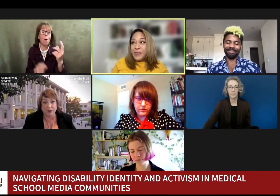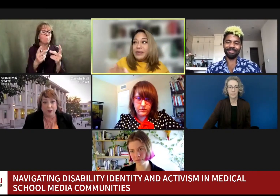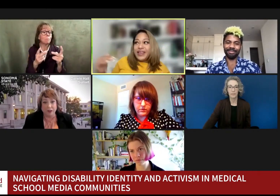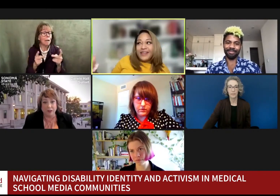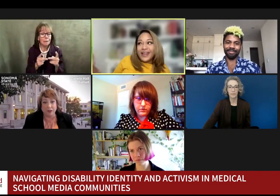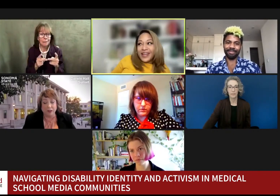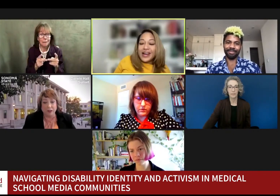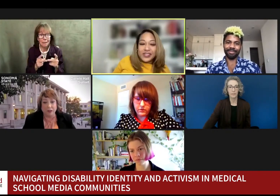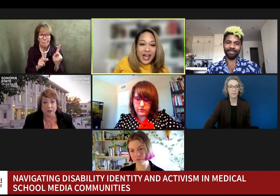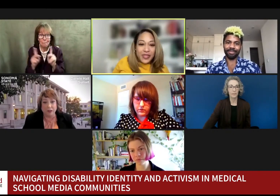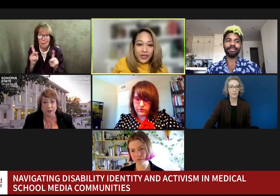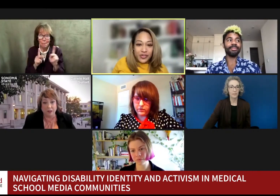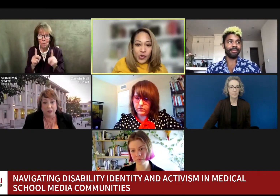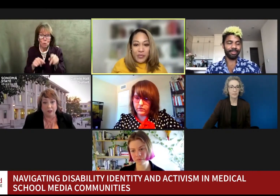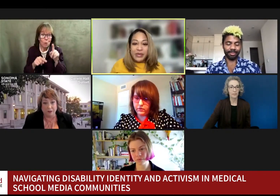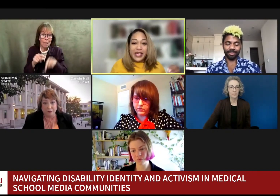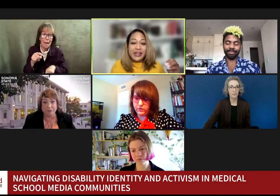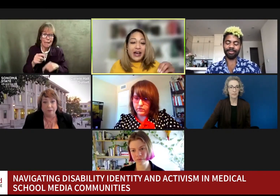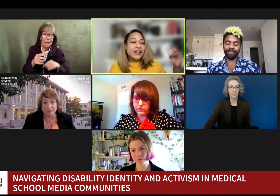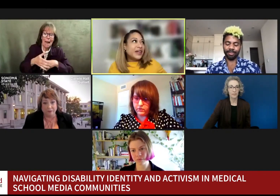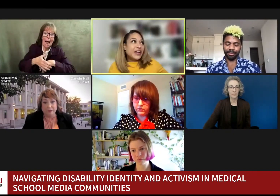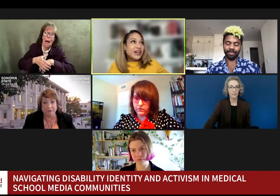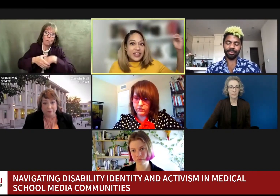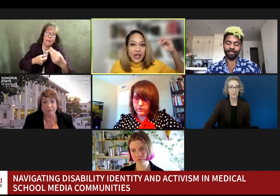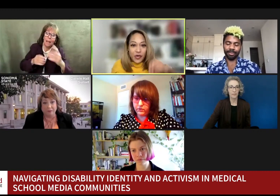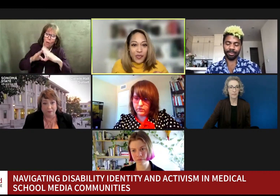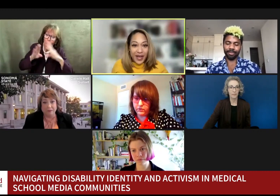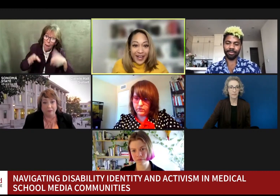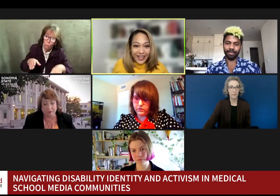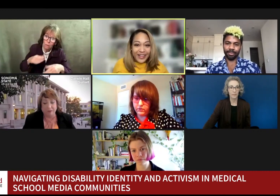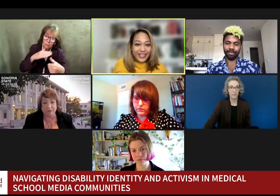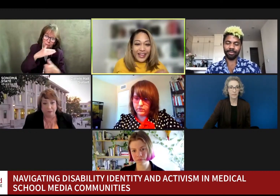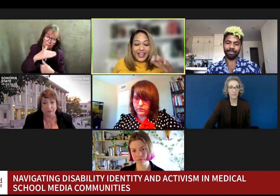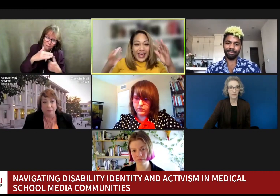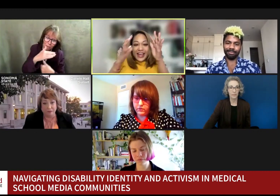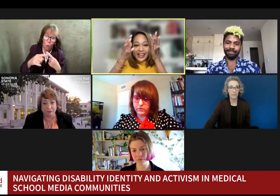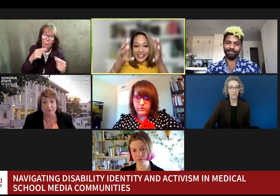cannot get outside their door, maybe cannot get outside their bed, they cannot